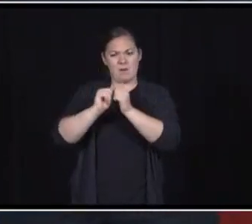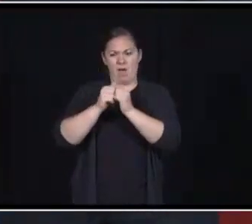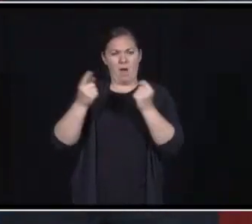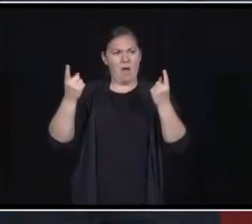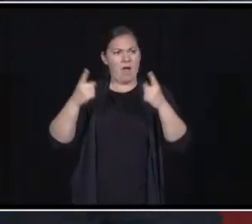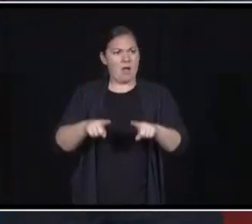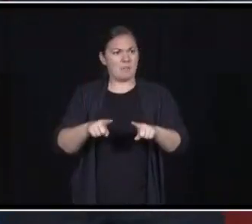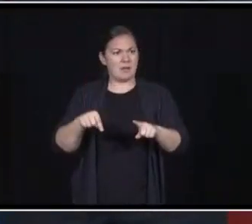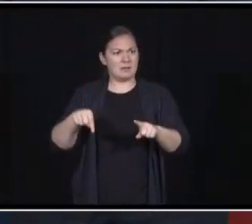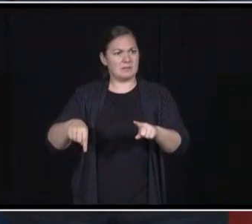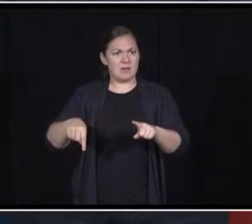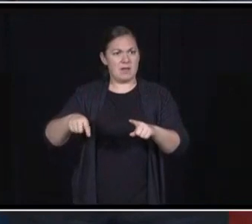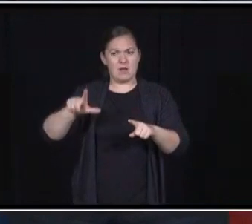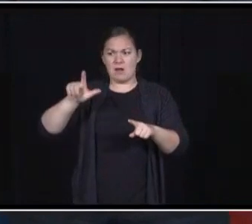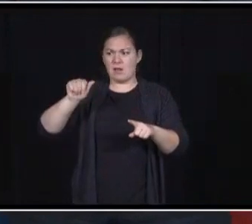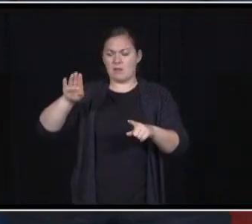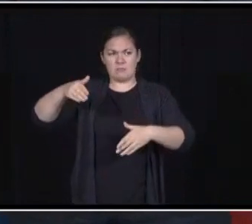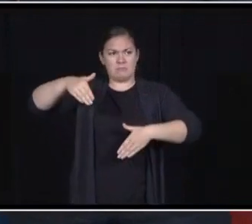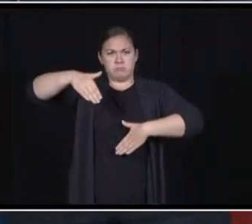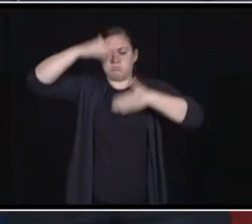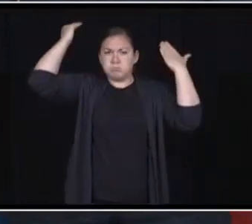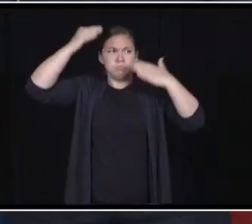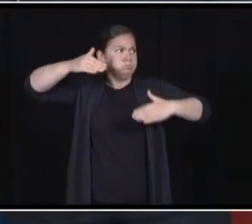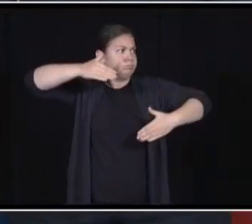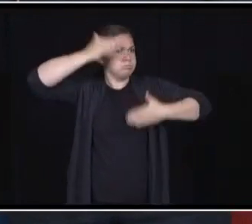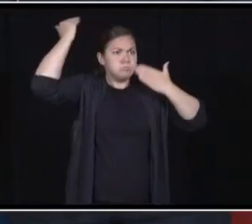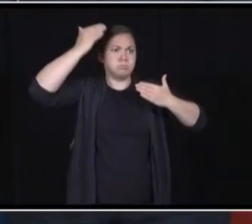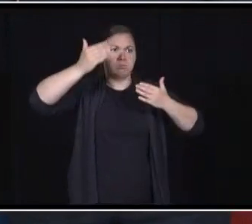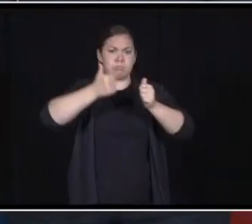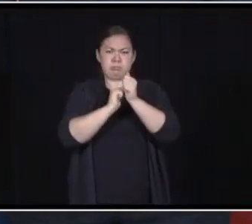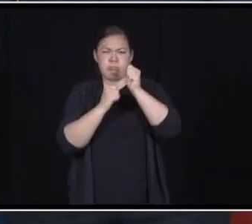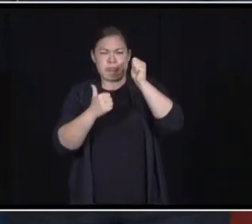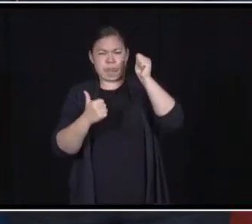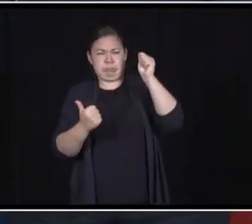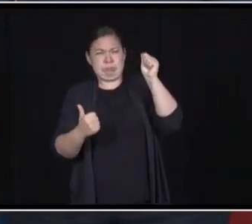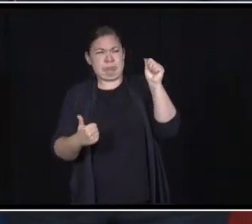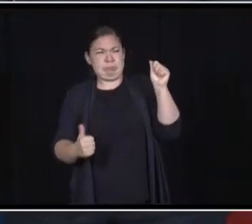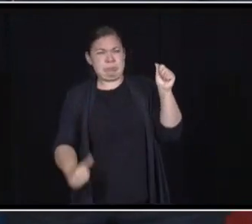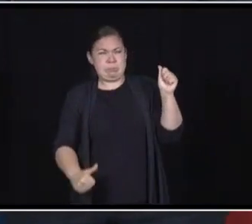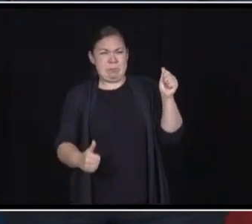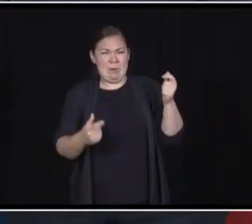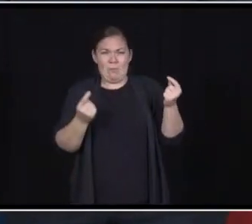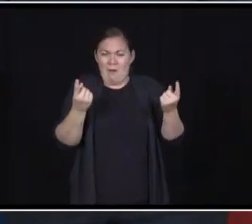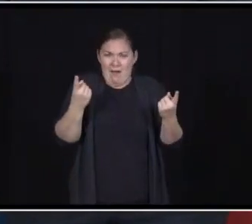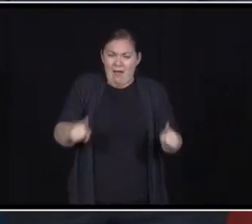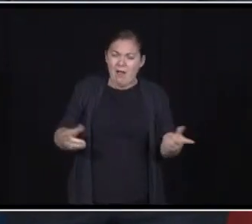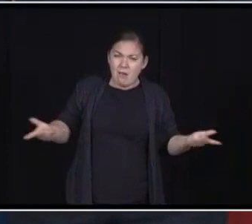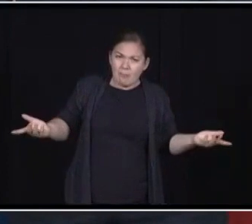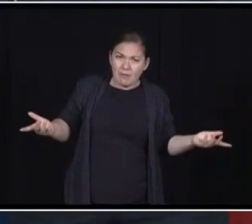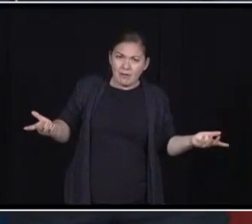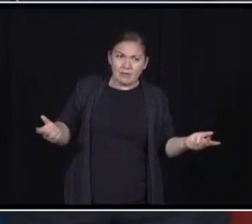But on it! But officially, yet the be judicious of where to travel and went to travel. About the testing.